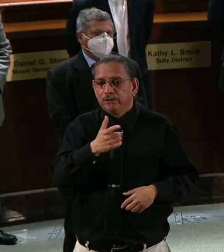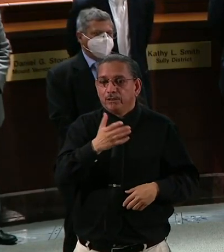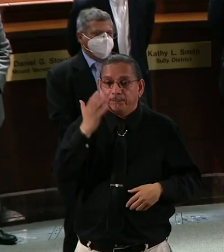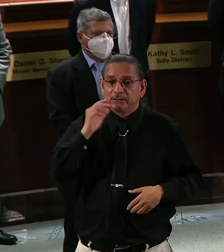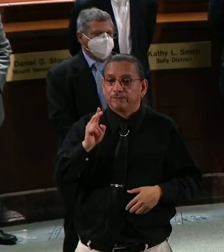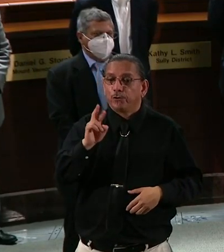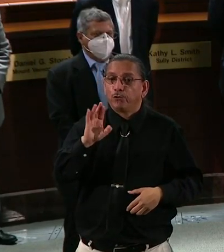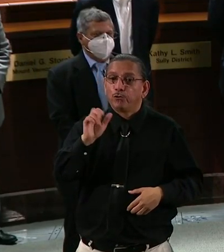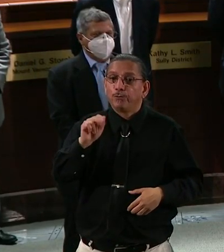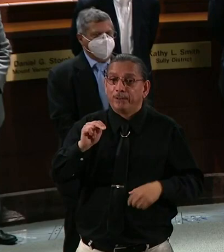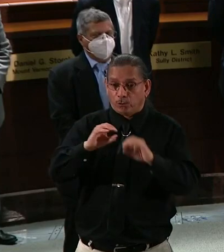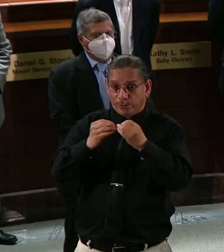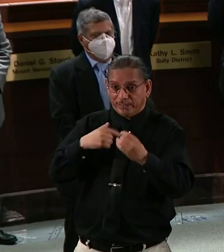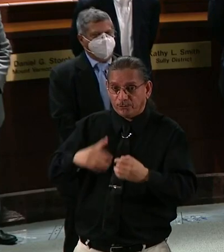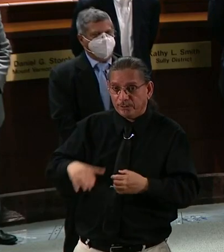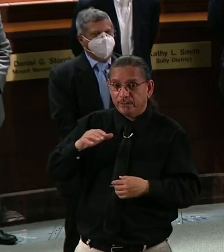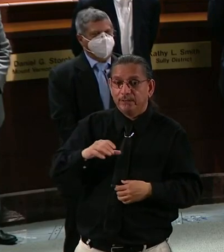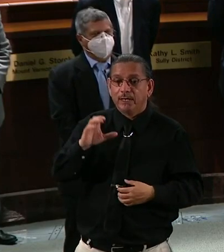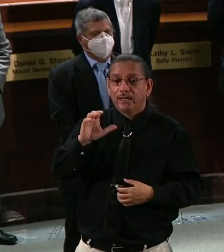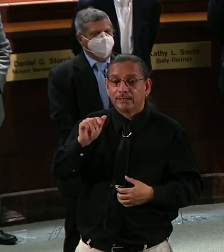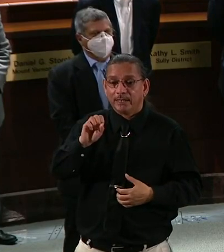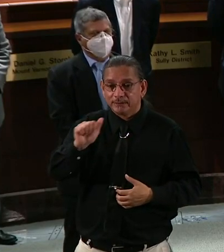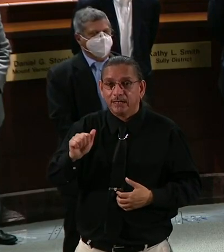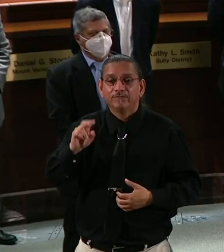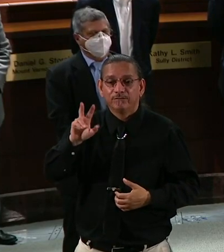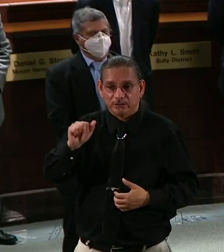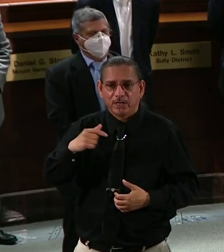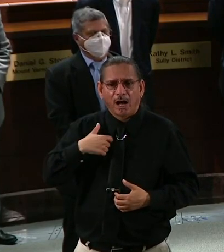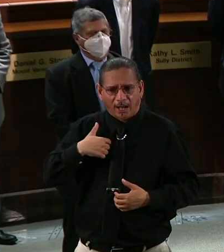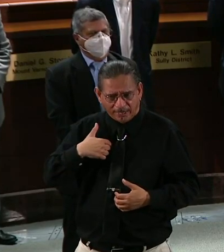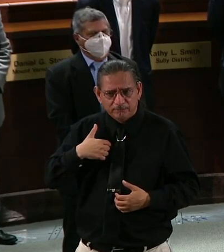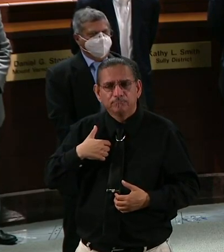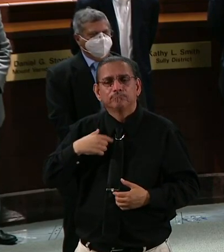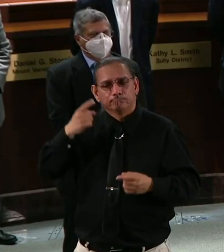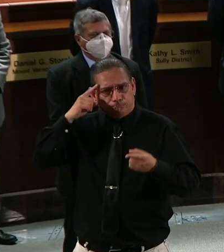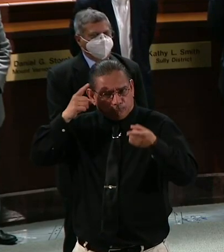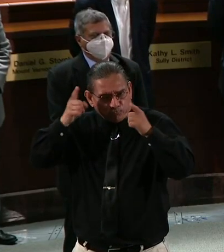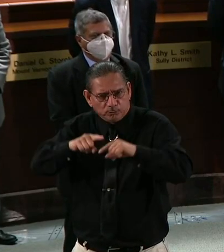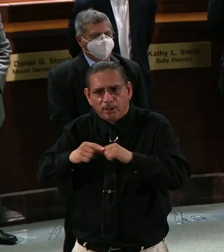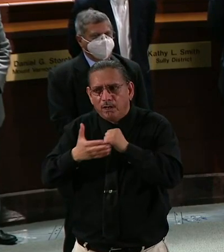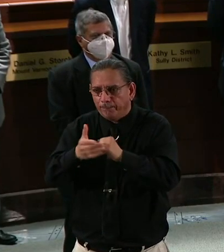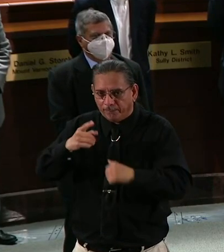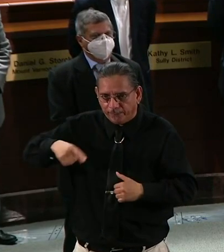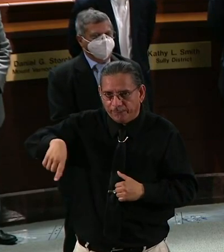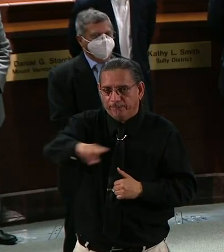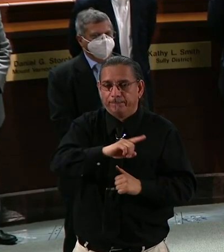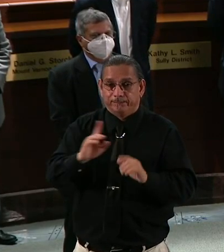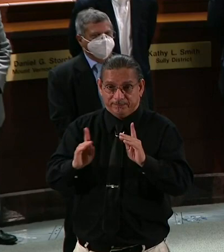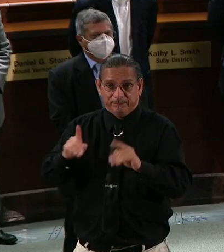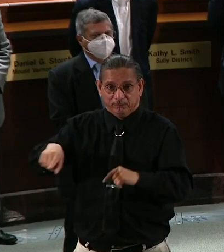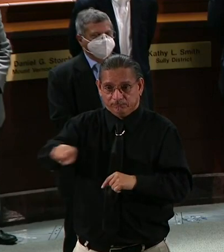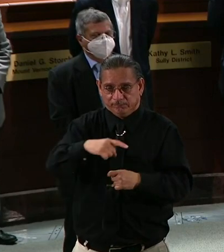COMMITTED A TOTAL SUCH SHOWN US THAT WE KENYA DIDN'T SORT OF SYSTEM OF COMP THOSE. I ASSUME